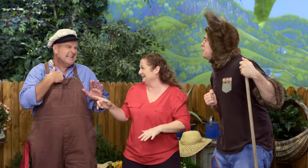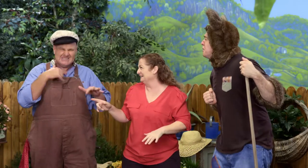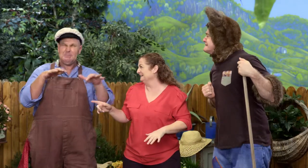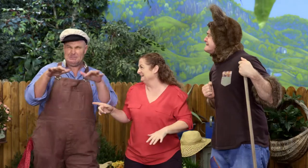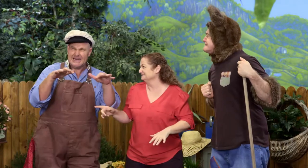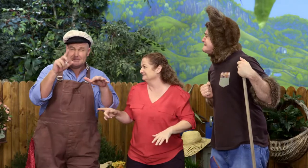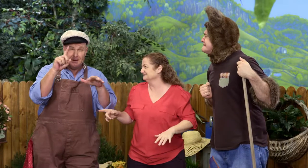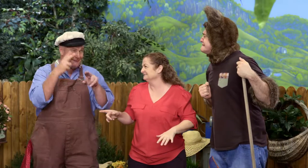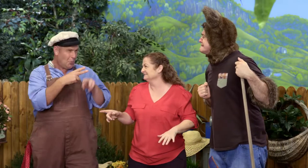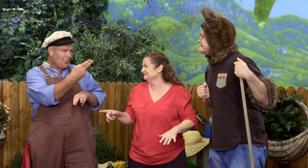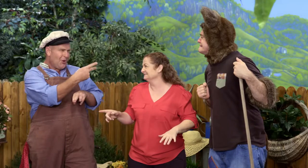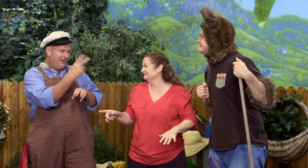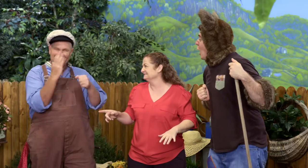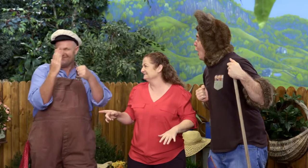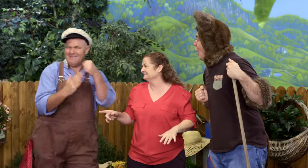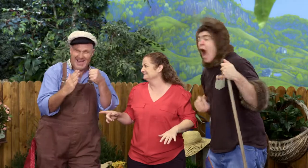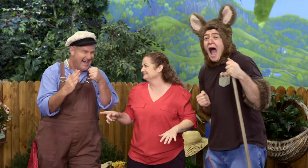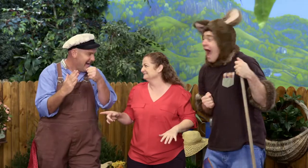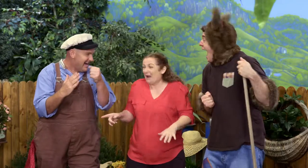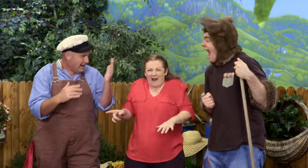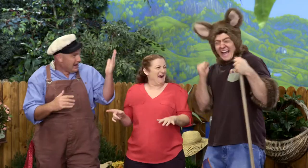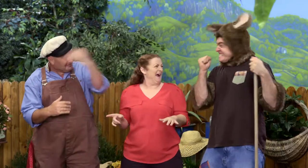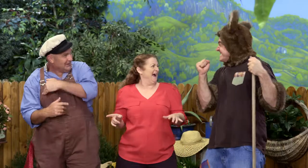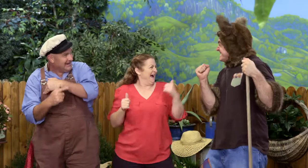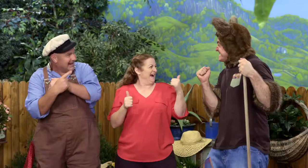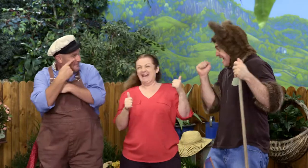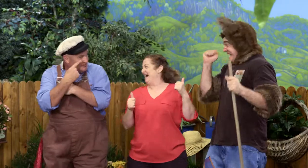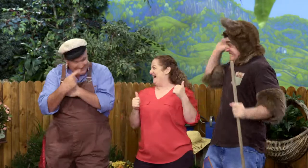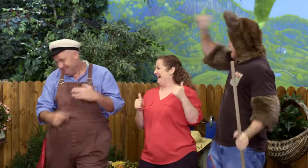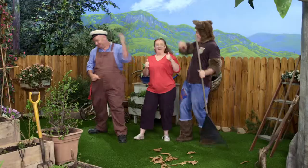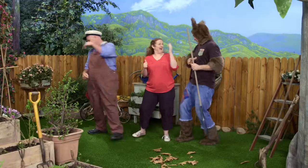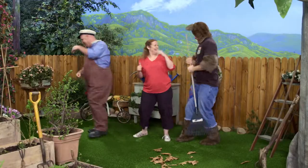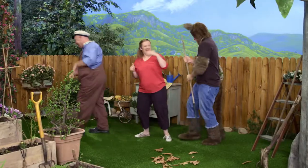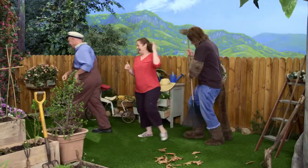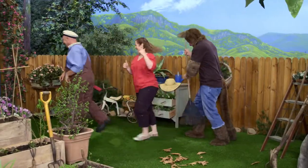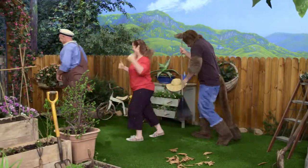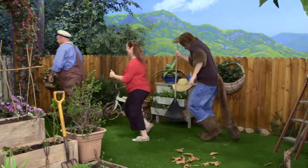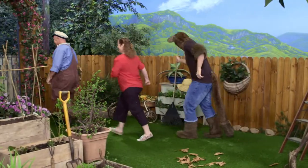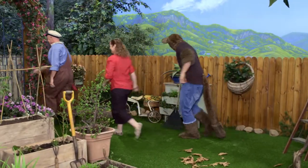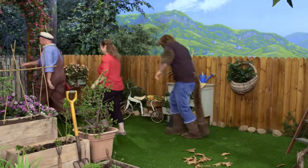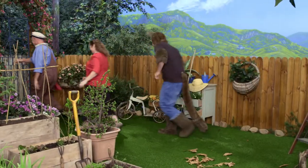Oh, you're right. I am busy. But for you two, never! Let's go. Yes! Come on! Let's go.